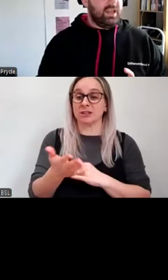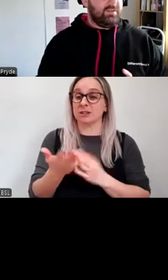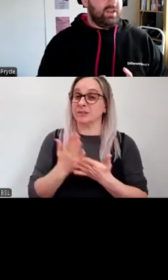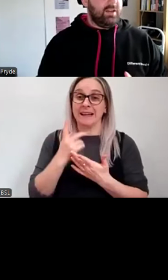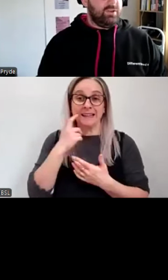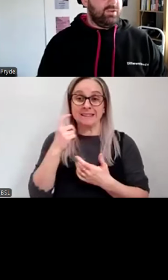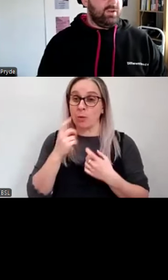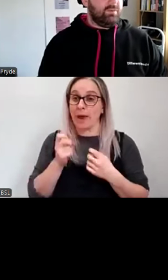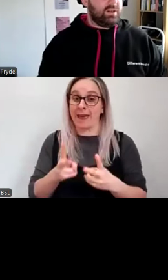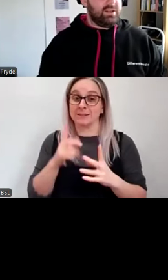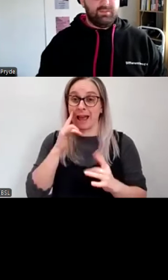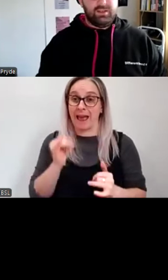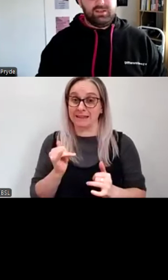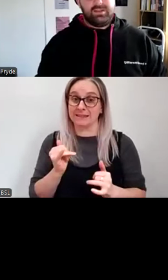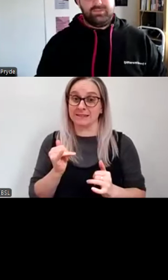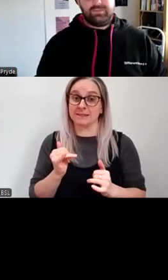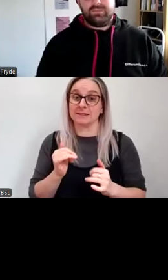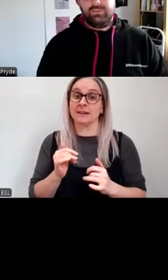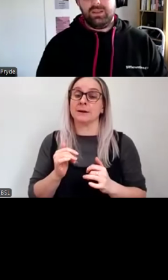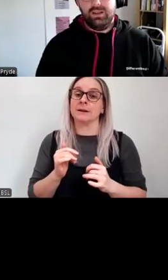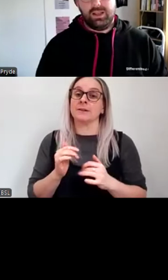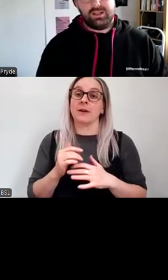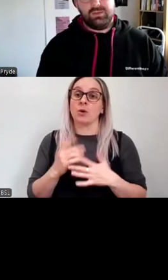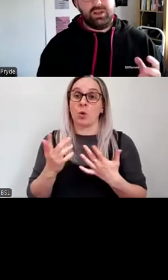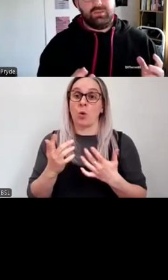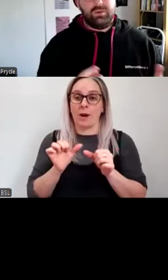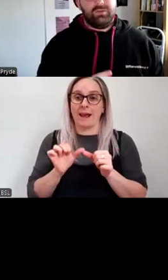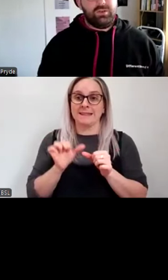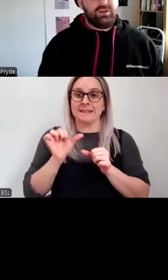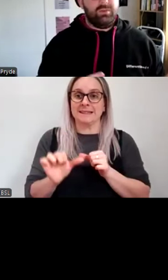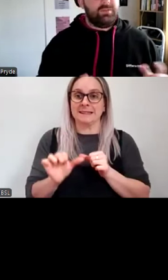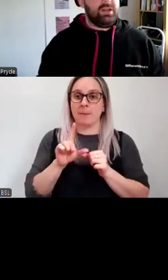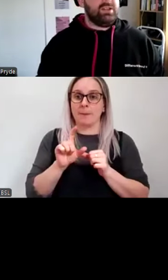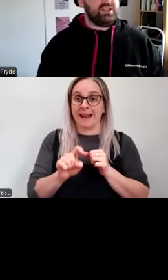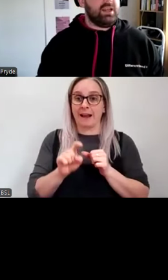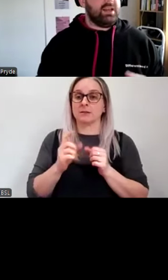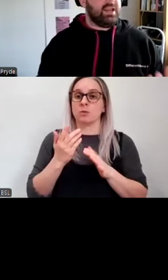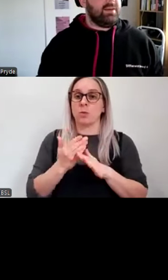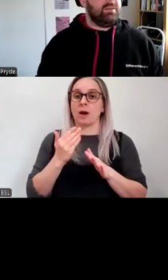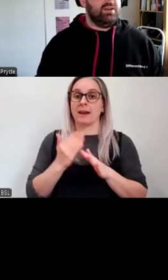if you have working skip links. That's to load up one of your web pages and hit tab